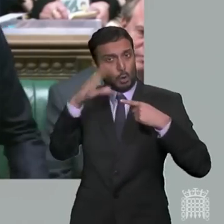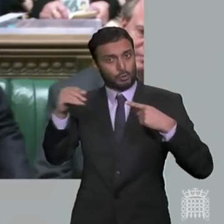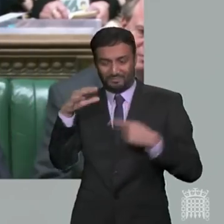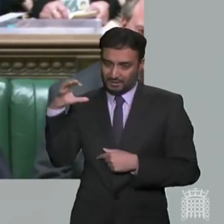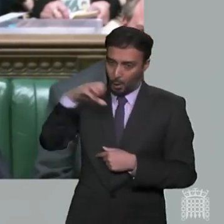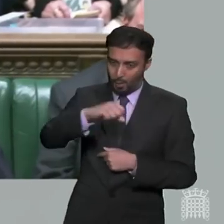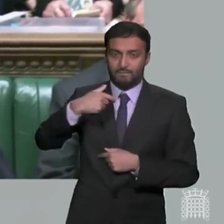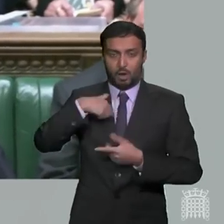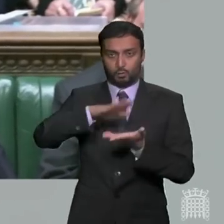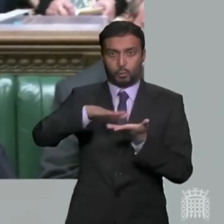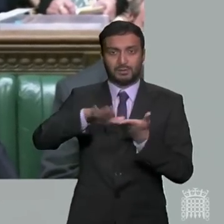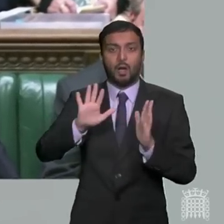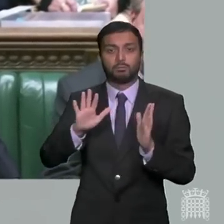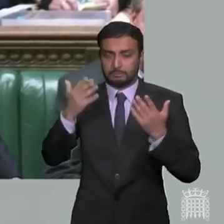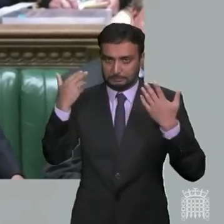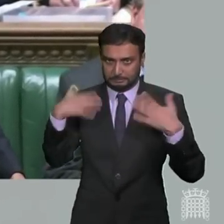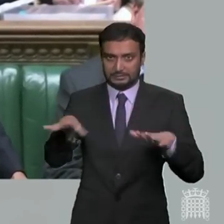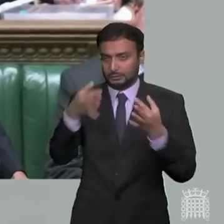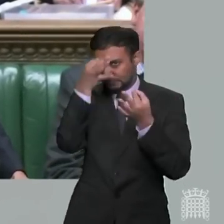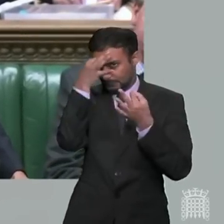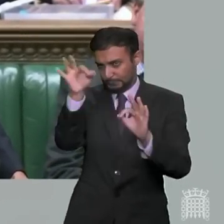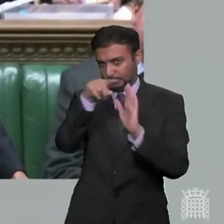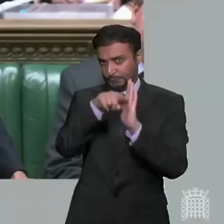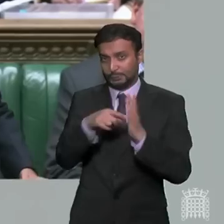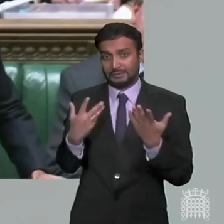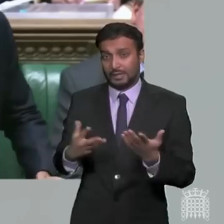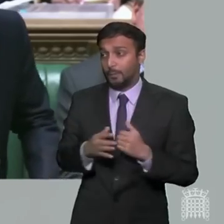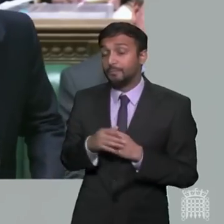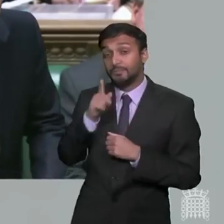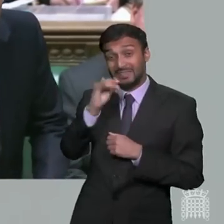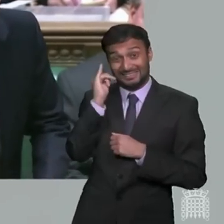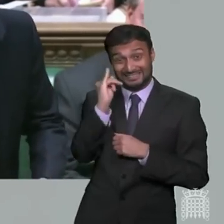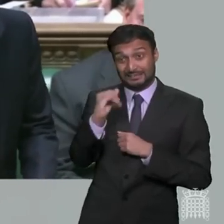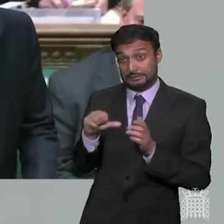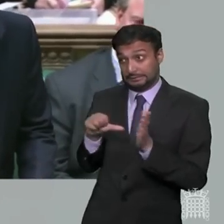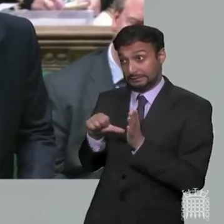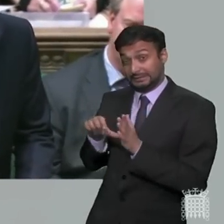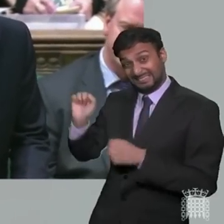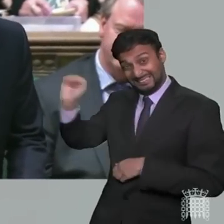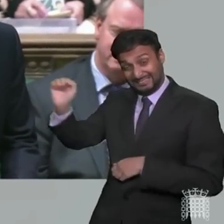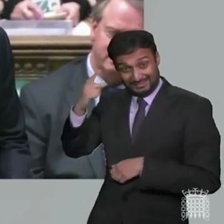The problem with the right hon. and learned Gentleman’s idea is that it would end up